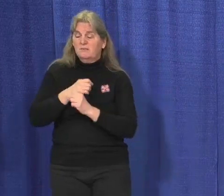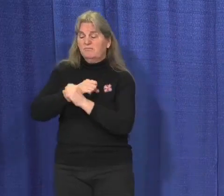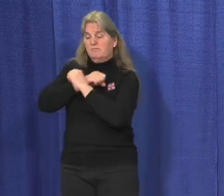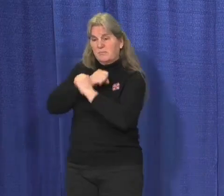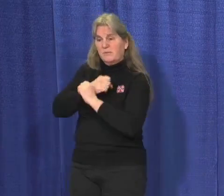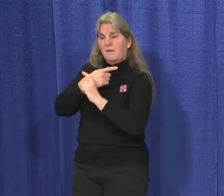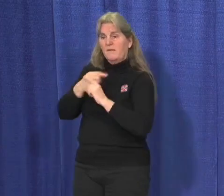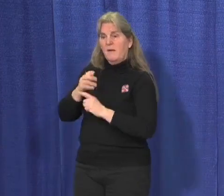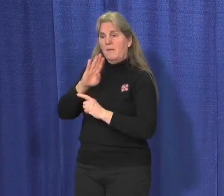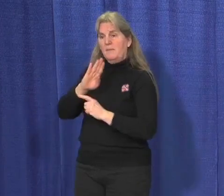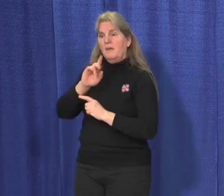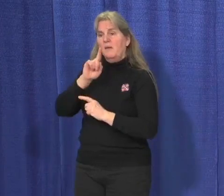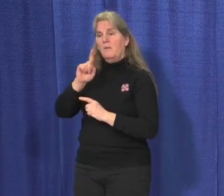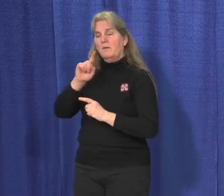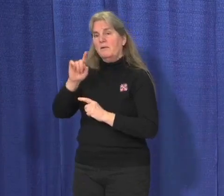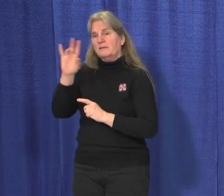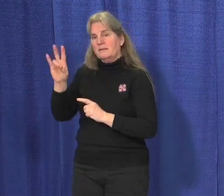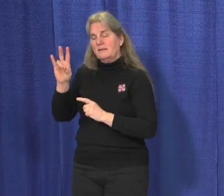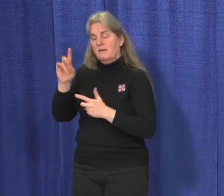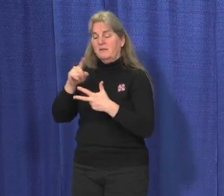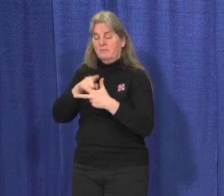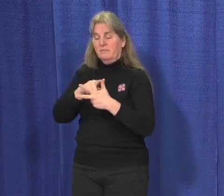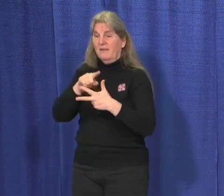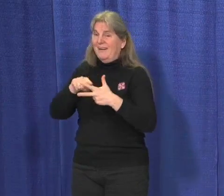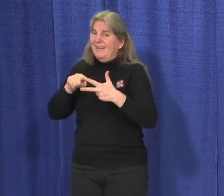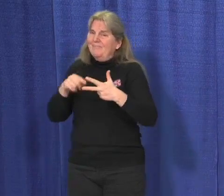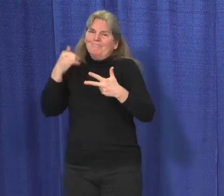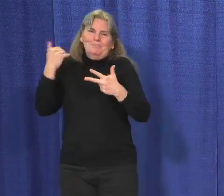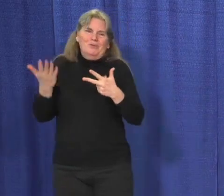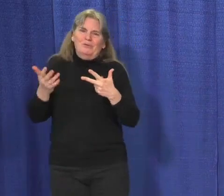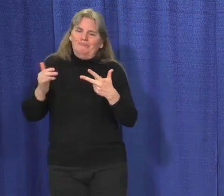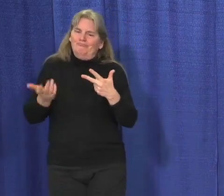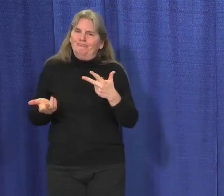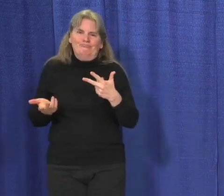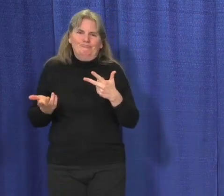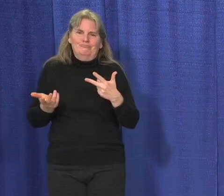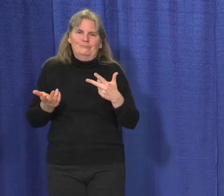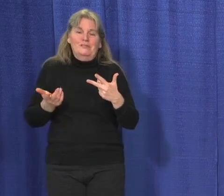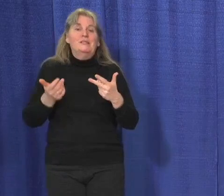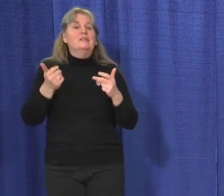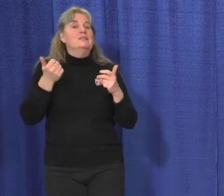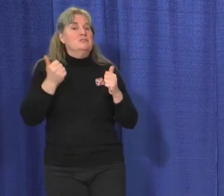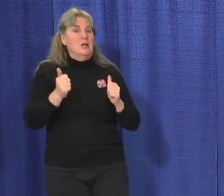against B.1.1.7 but that may not be true for others. The faster we can get to be